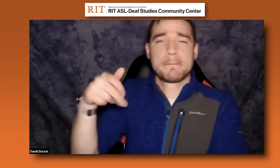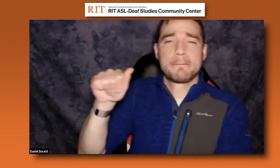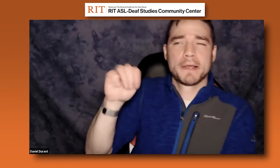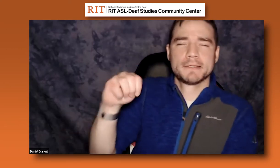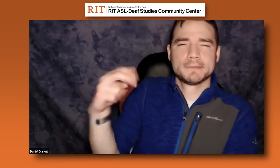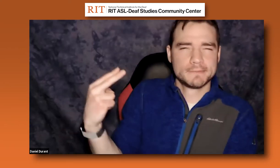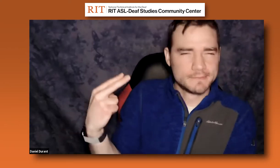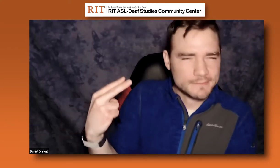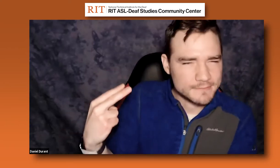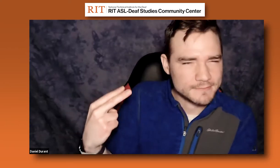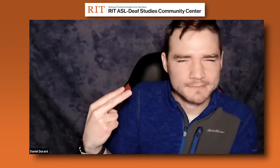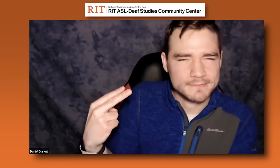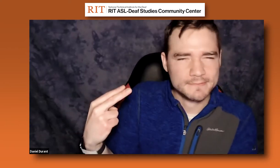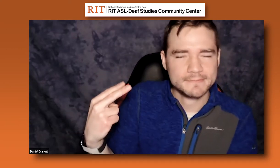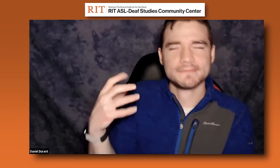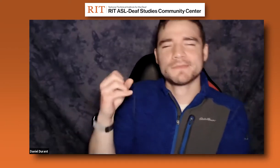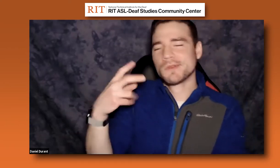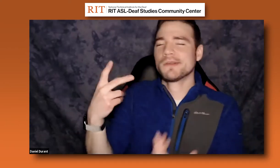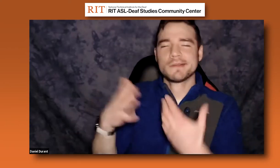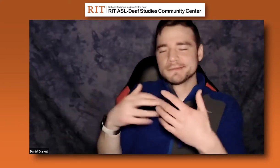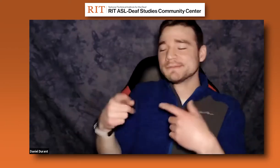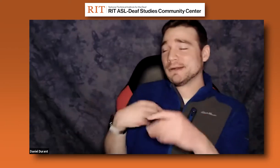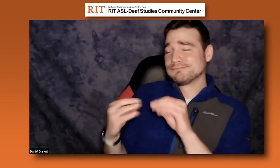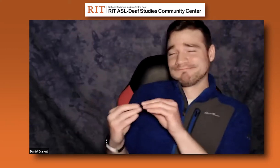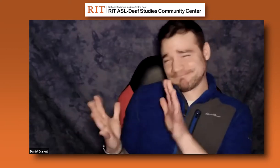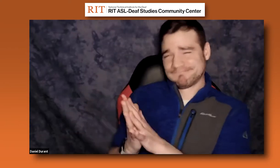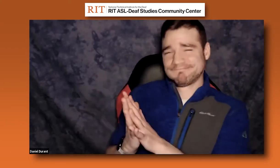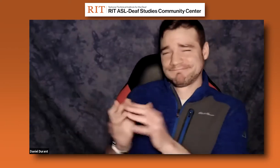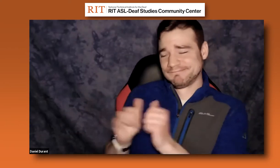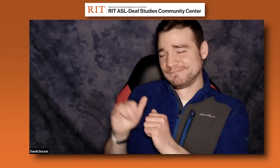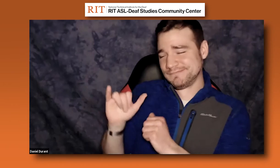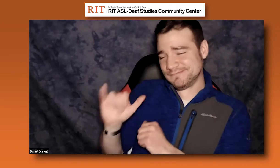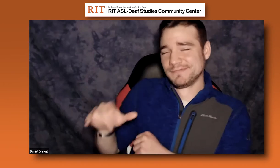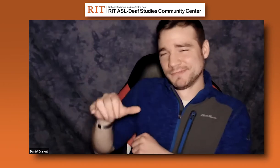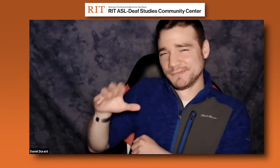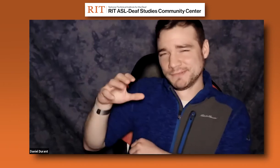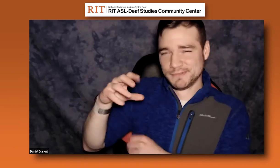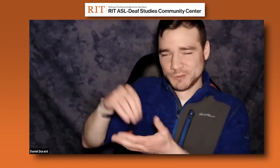and Pam saw me acting like this, and she saw that fight